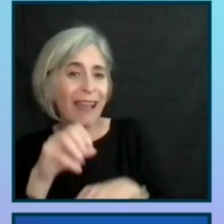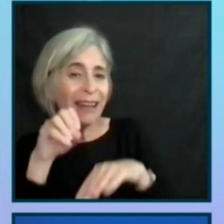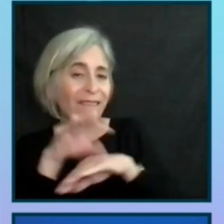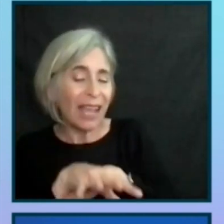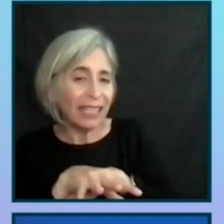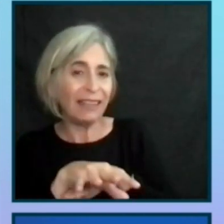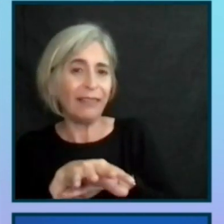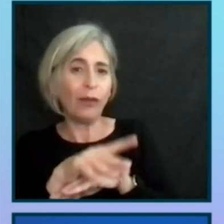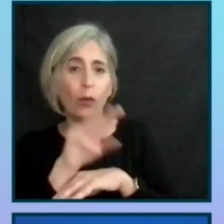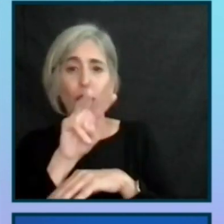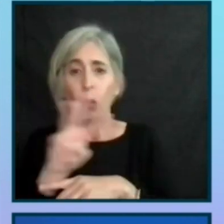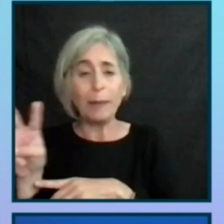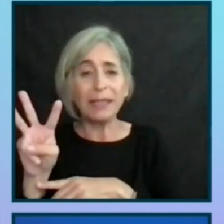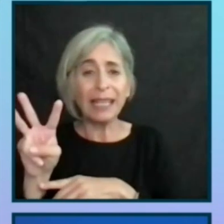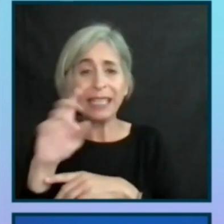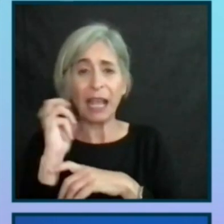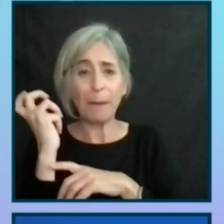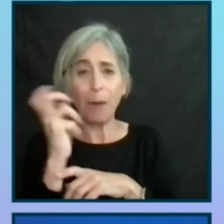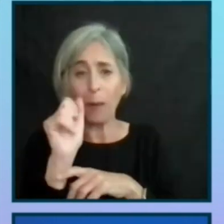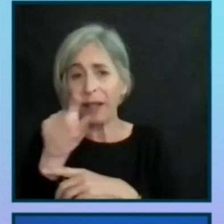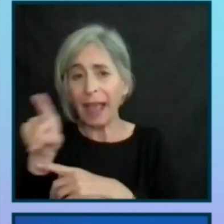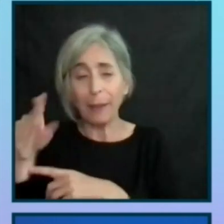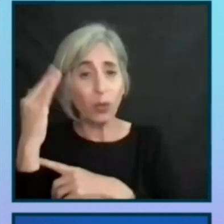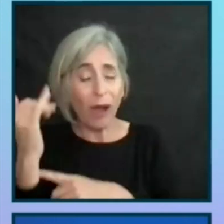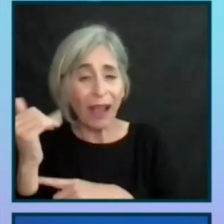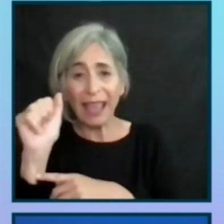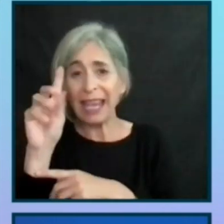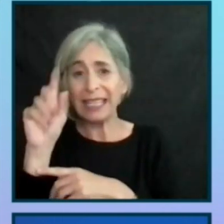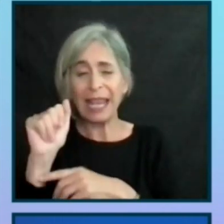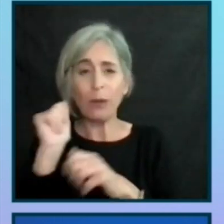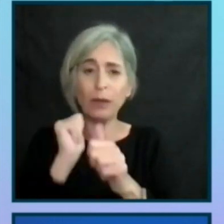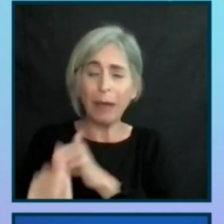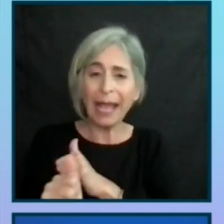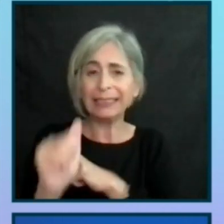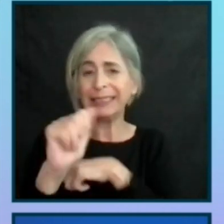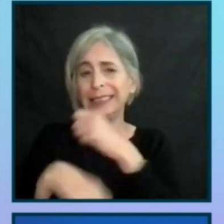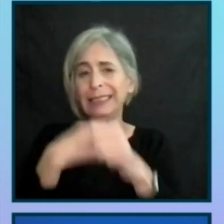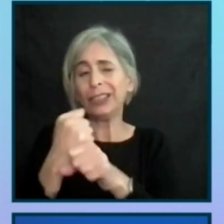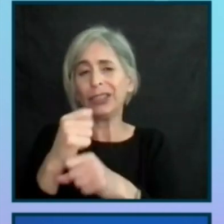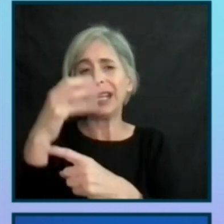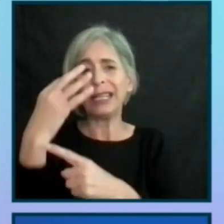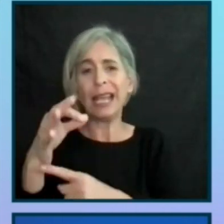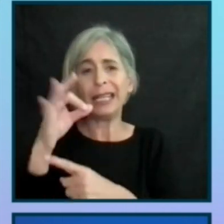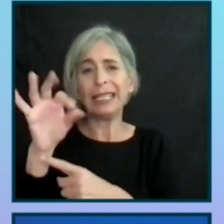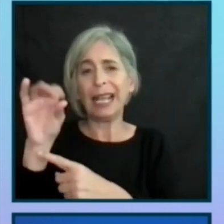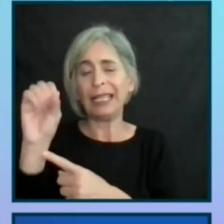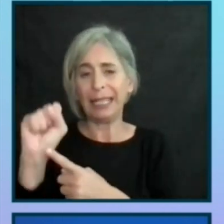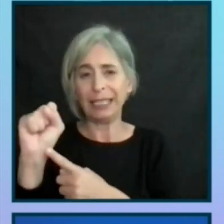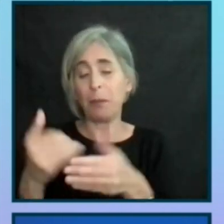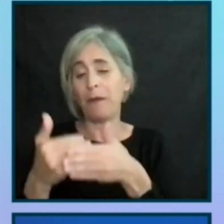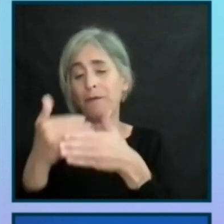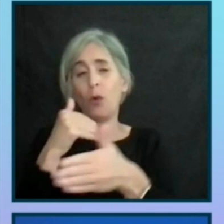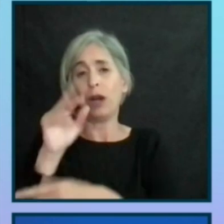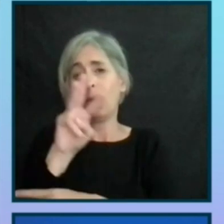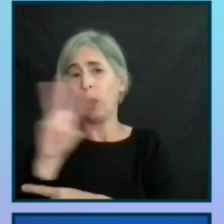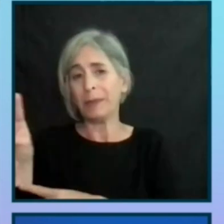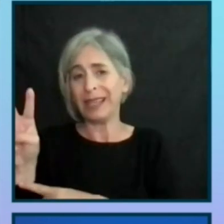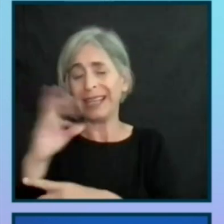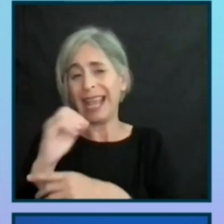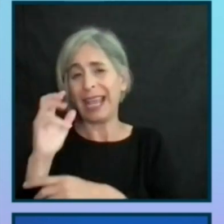to websites and mobile apps is that the ADA was passed in 1990, before websites and mobile apps were in much use.